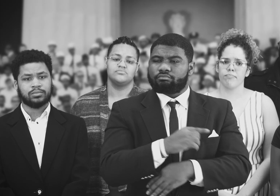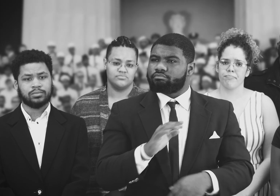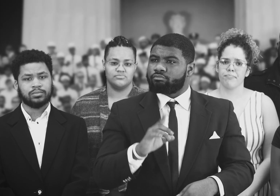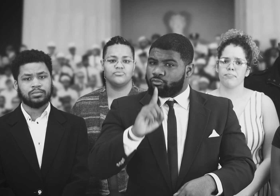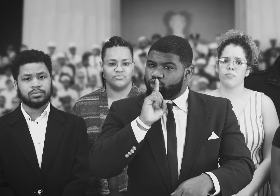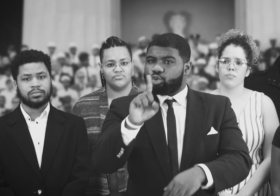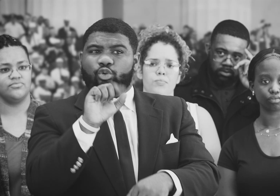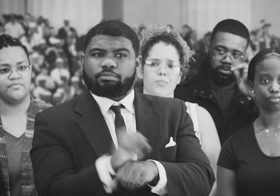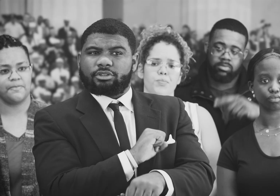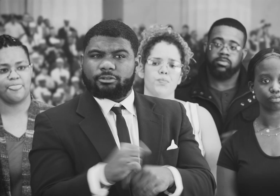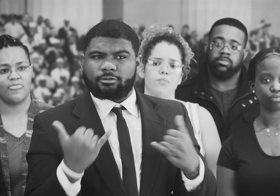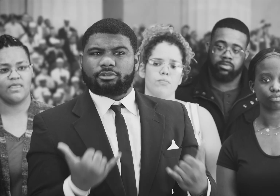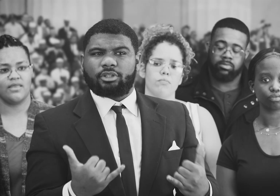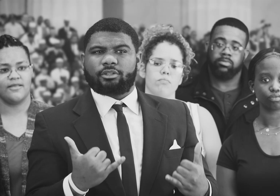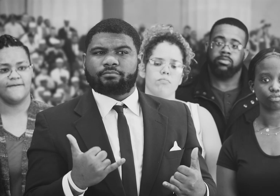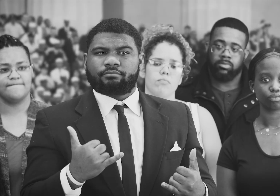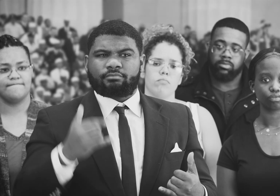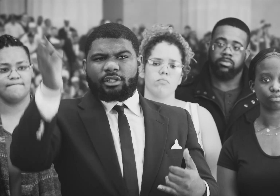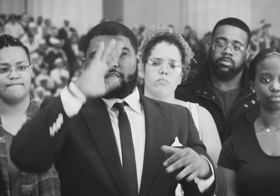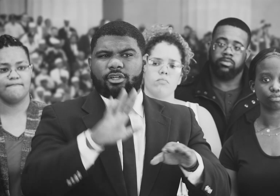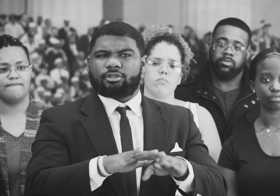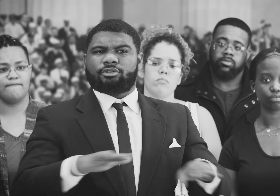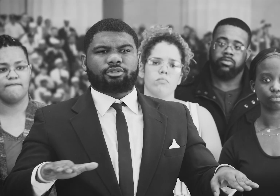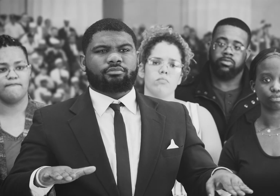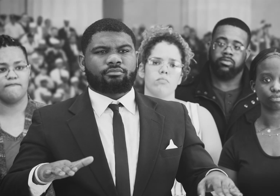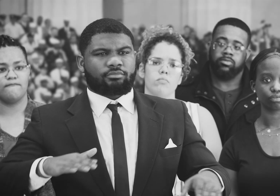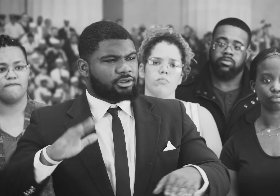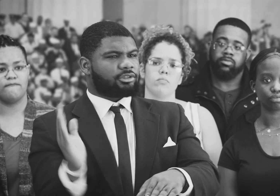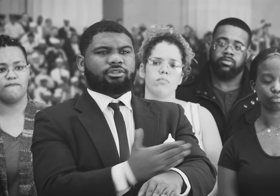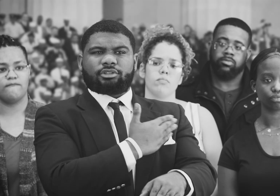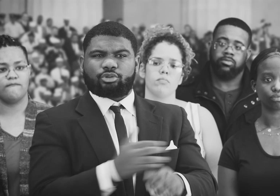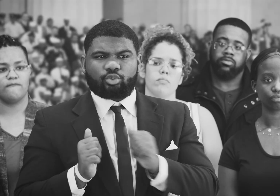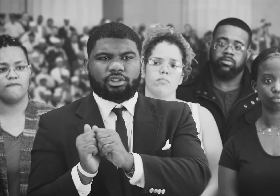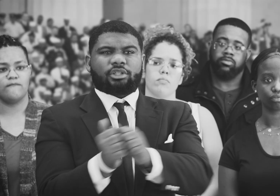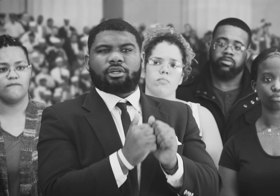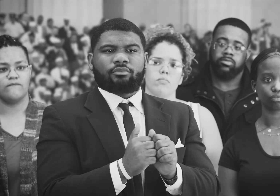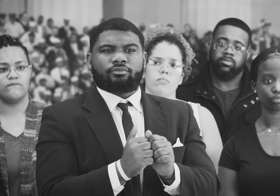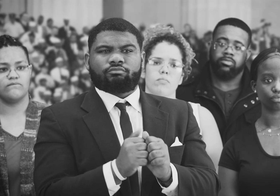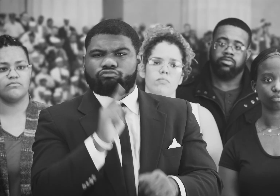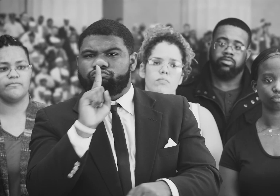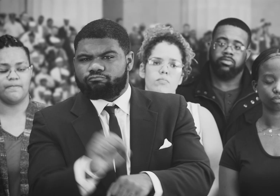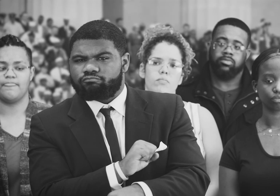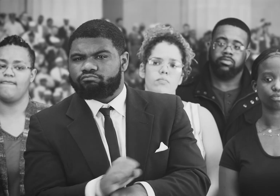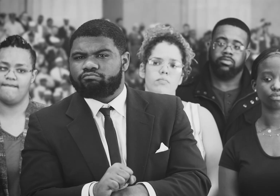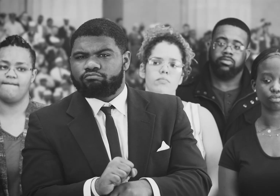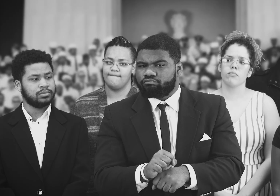This will be the day, this will be the day when all of God's children will be able to sing with new meaning: